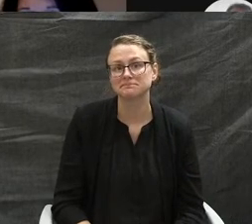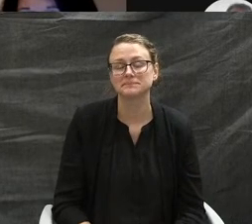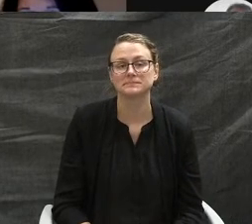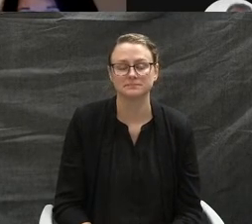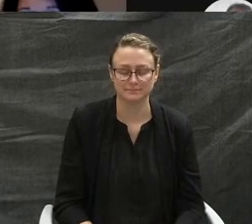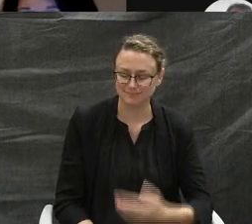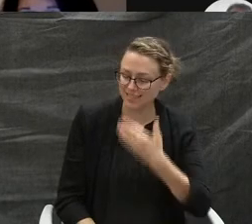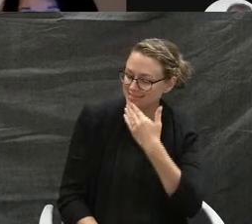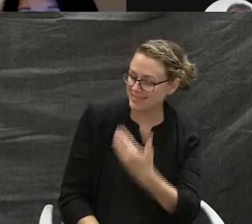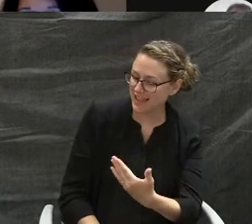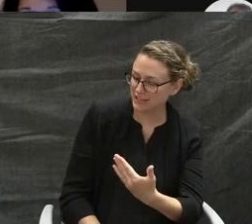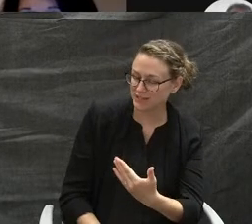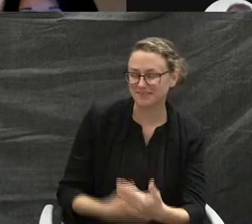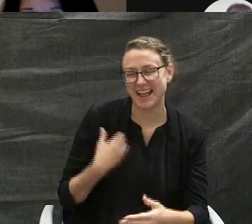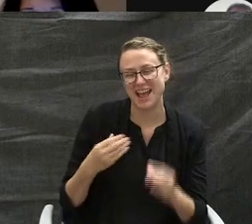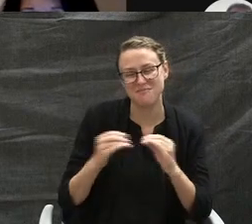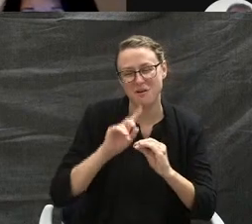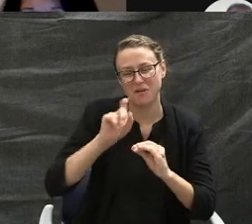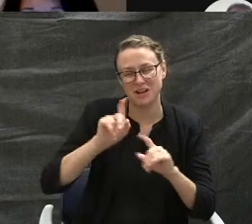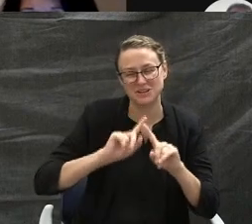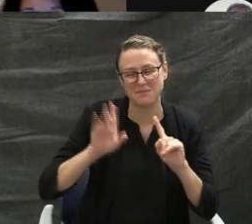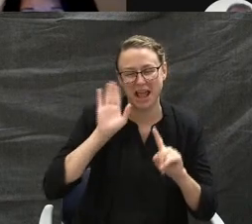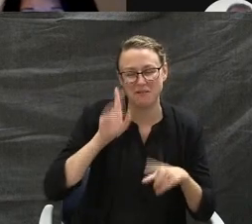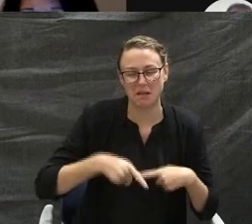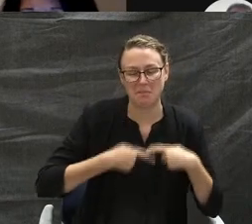Thank you, I do more questions, but I'll. Ask later.